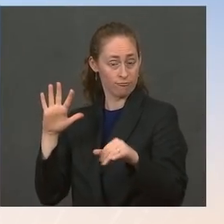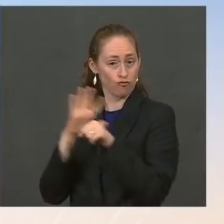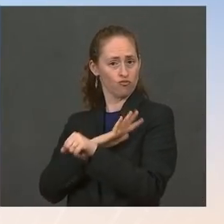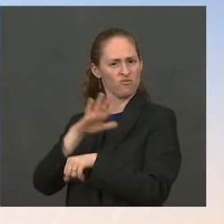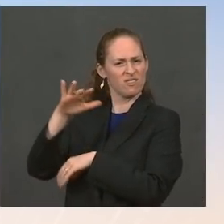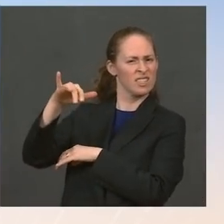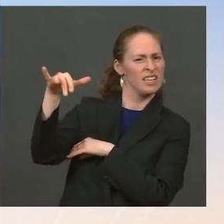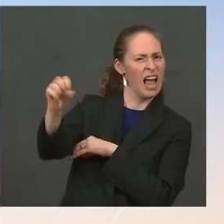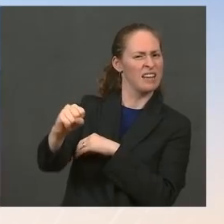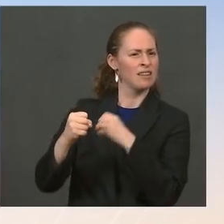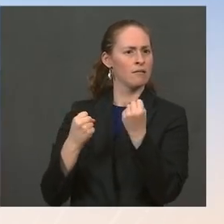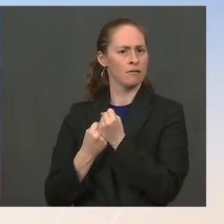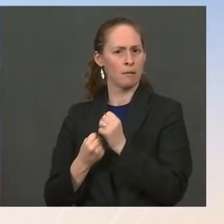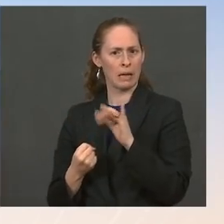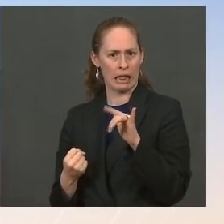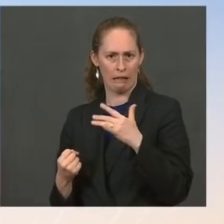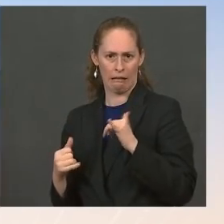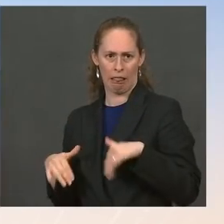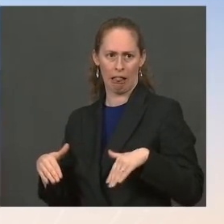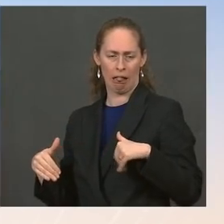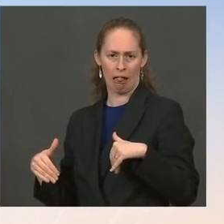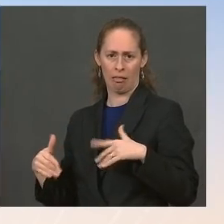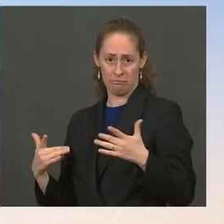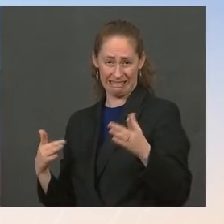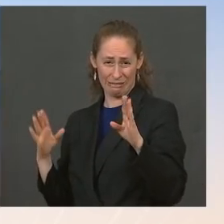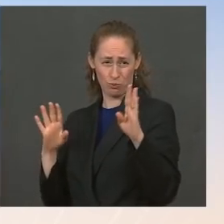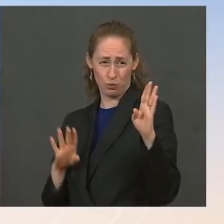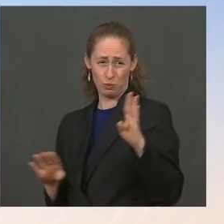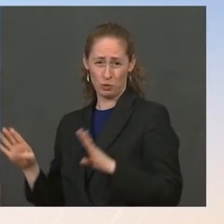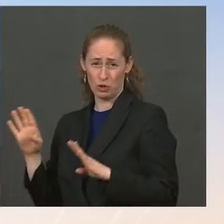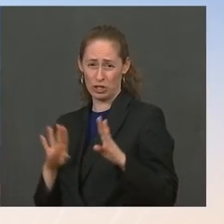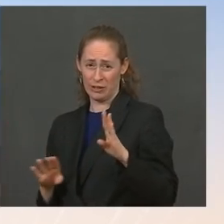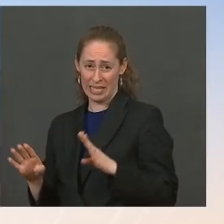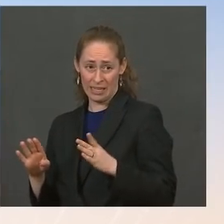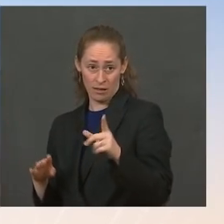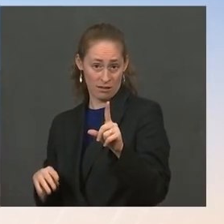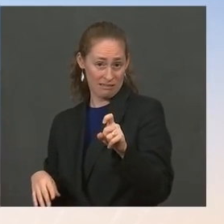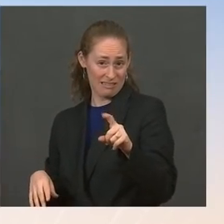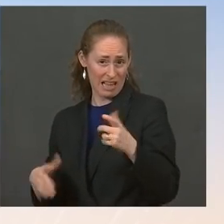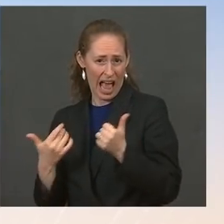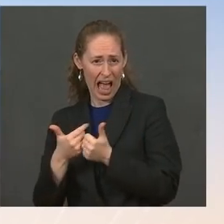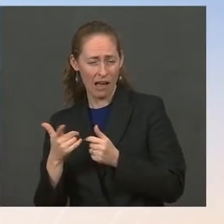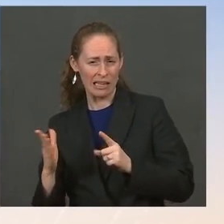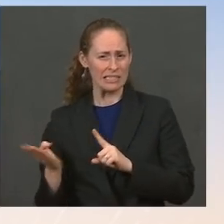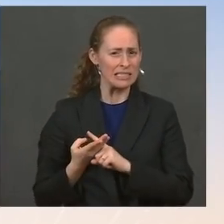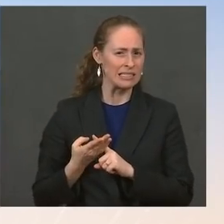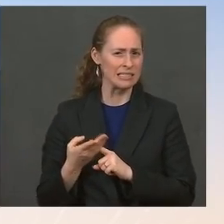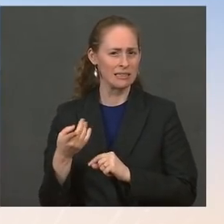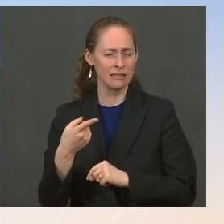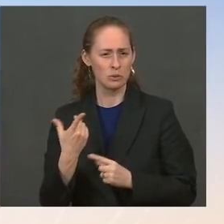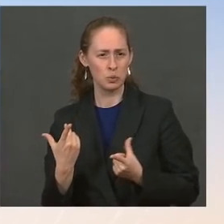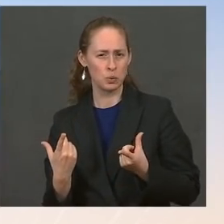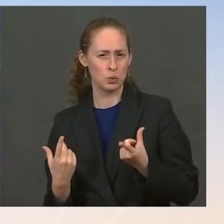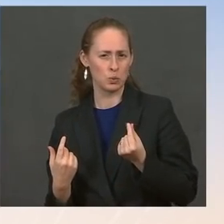to get him to come around on the bill? I know you mentioned this a few moments ago, but is there anything specific that you guys are doing to kind of convince him?